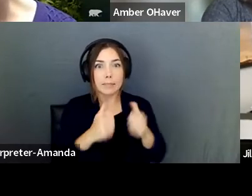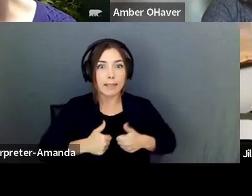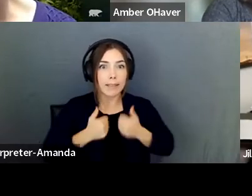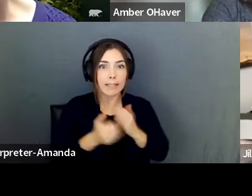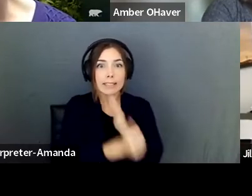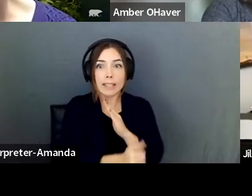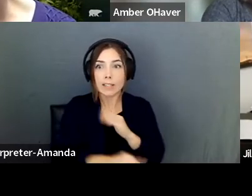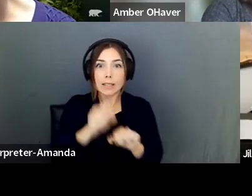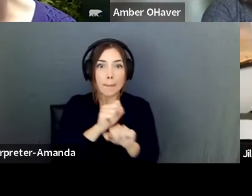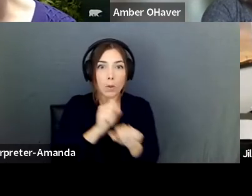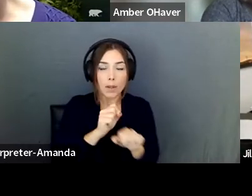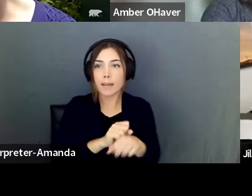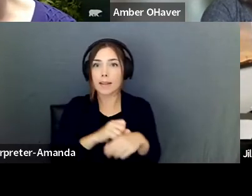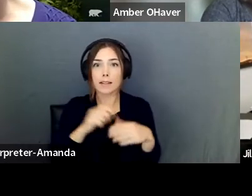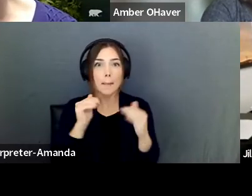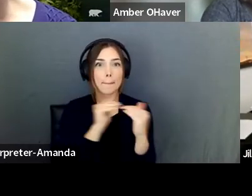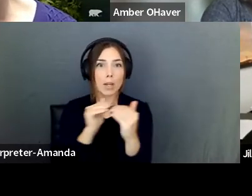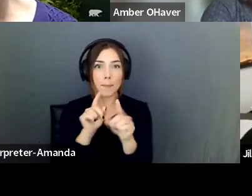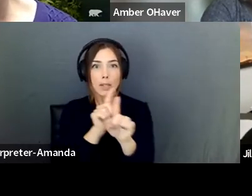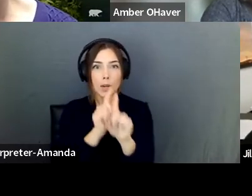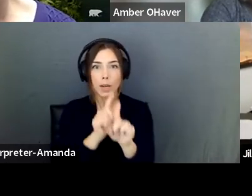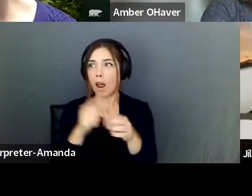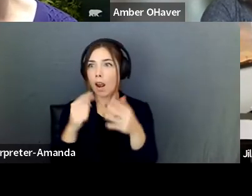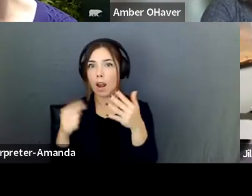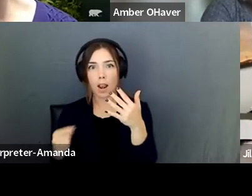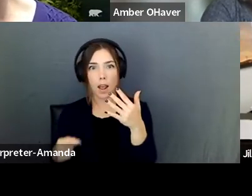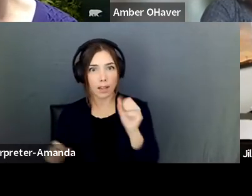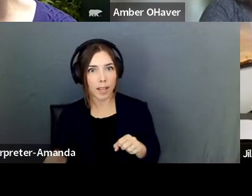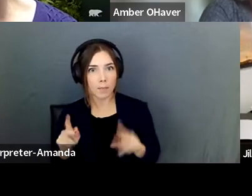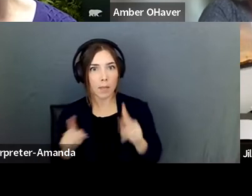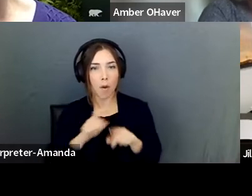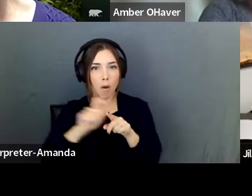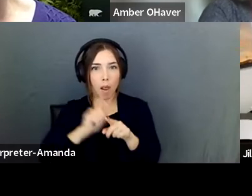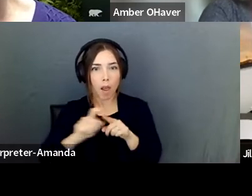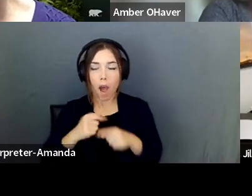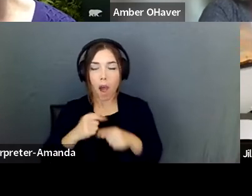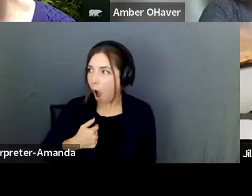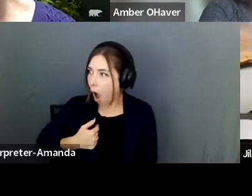And people would call and si say I have no idea.